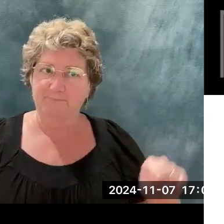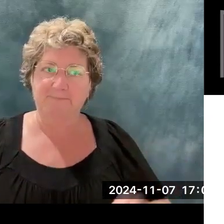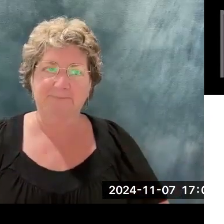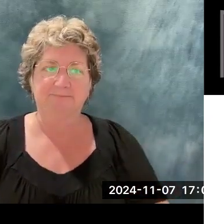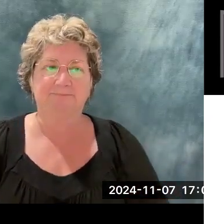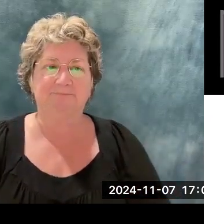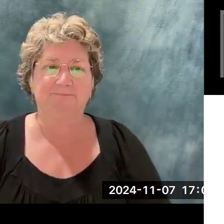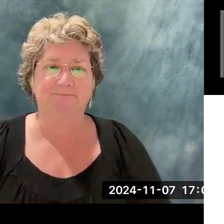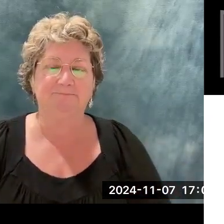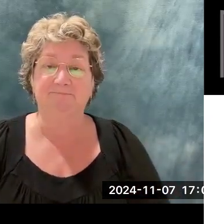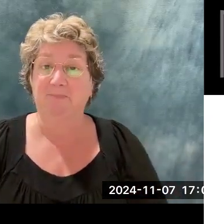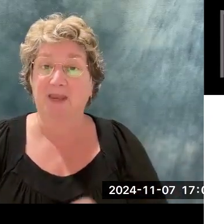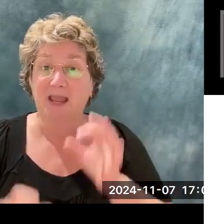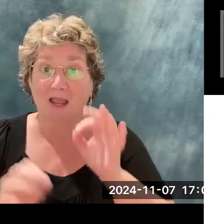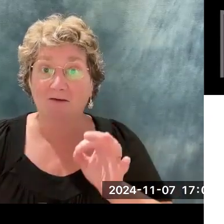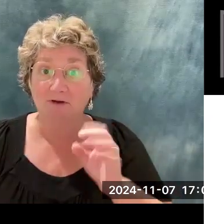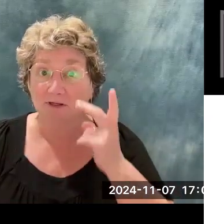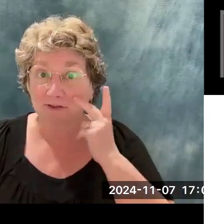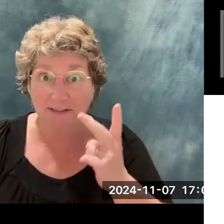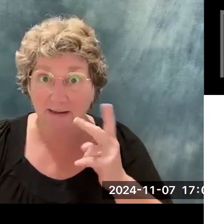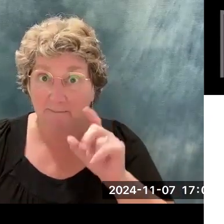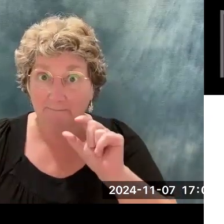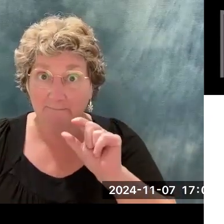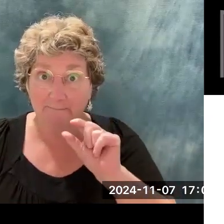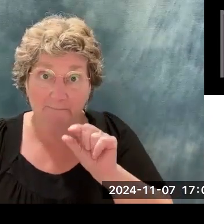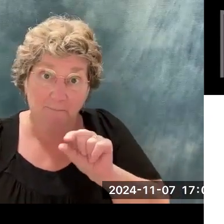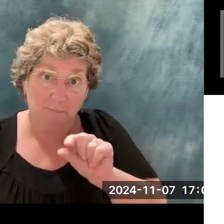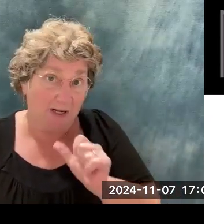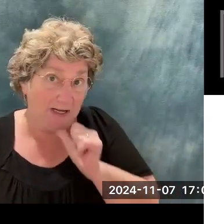If you do not see this button, you may need to select the More button on your toolbar.